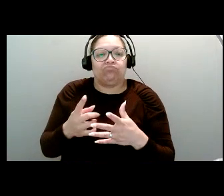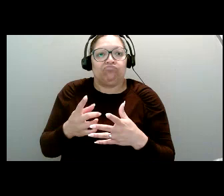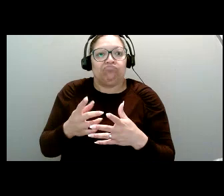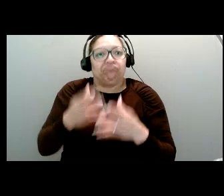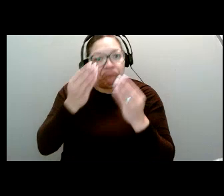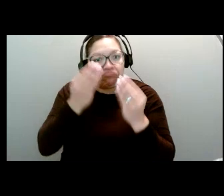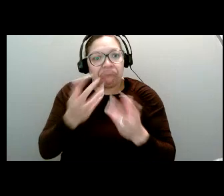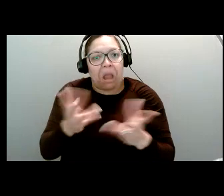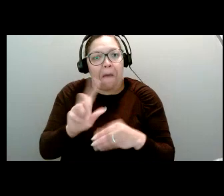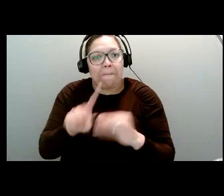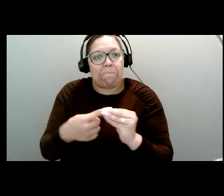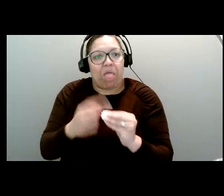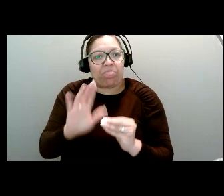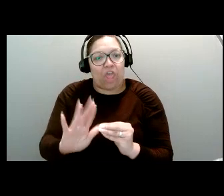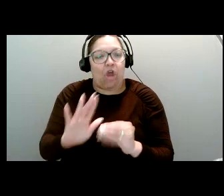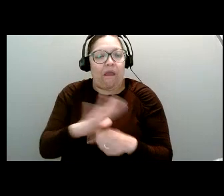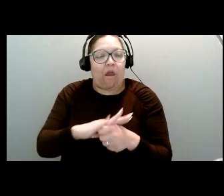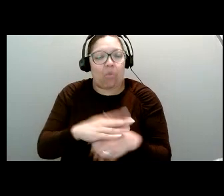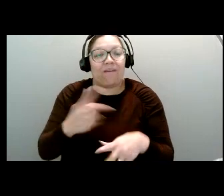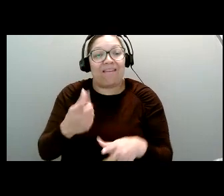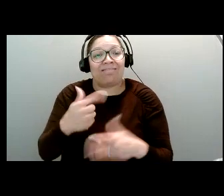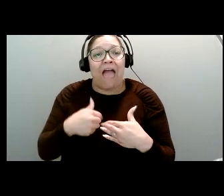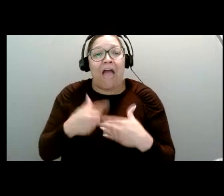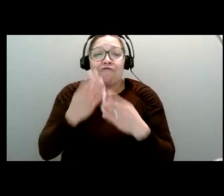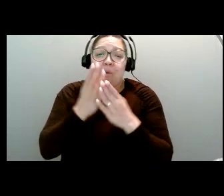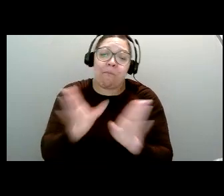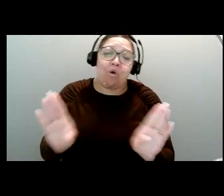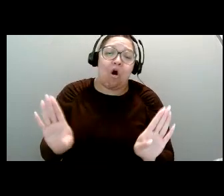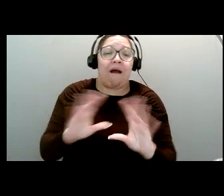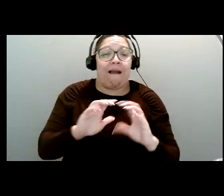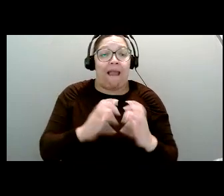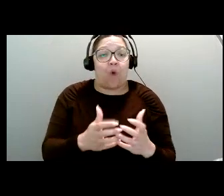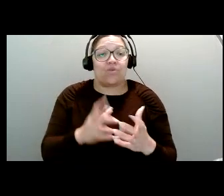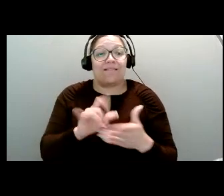They're broad categories that allow these regional entities to really connect with